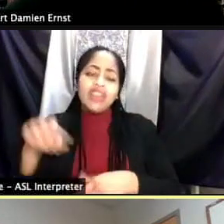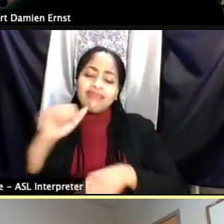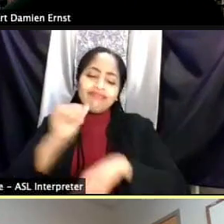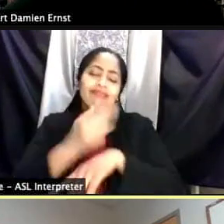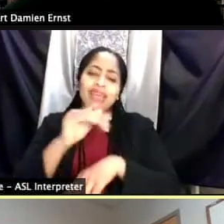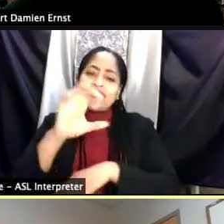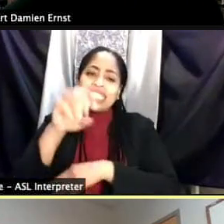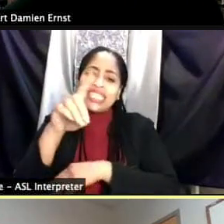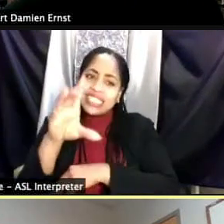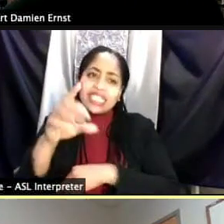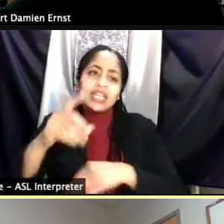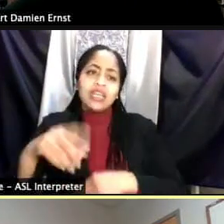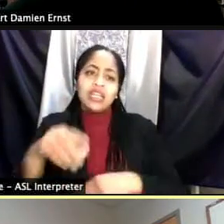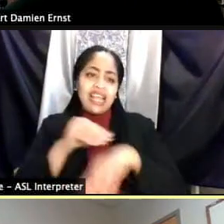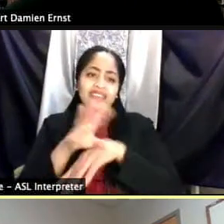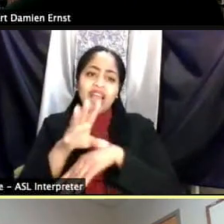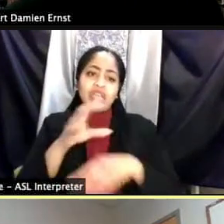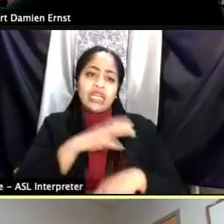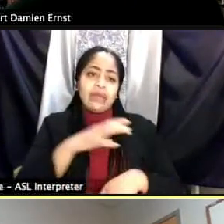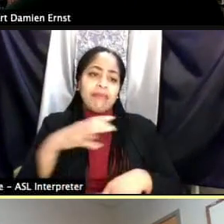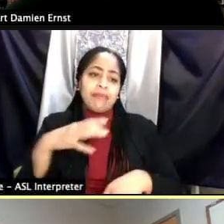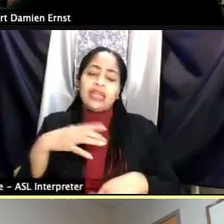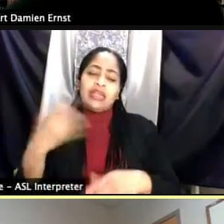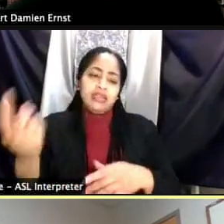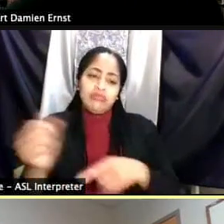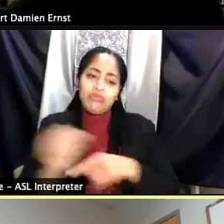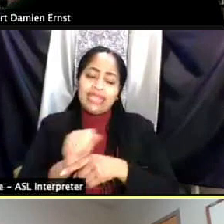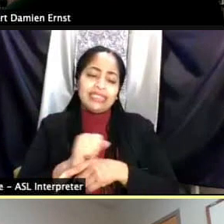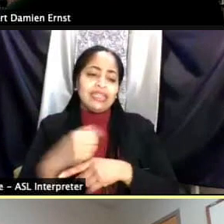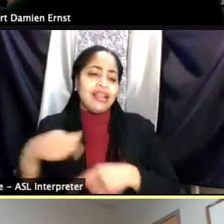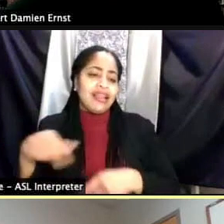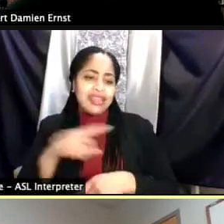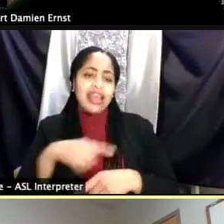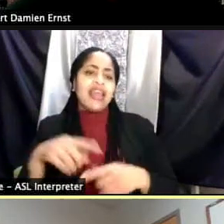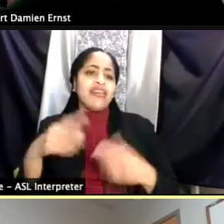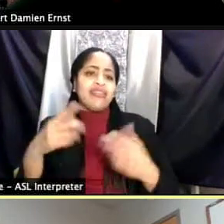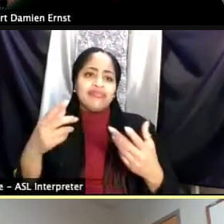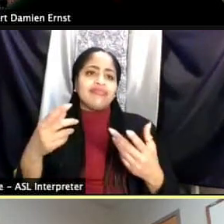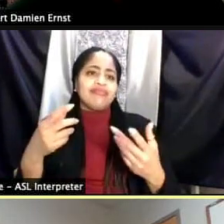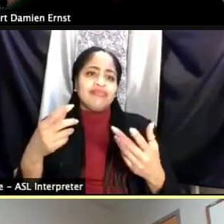the advisory committee on immunization practices. They're a committee of experts